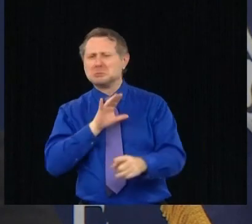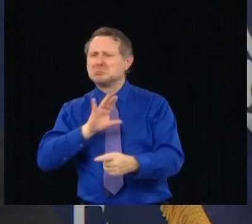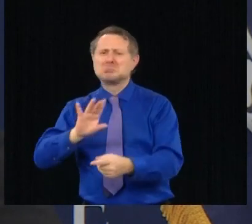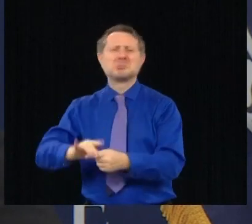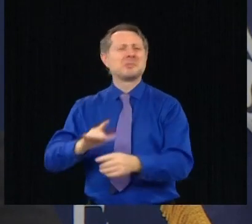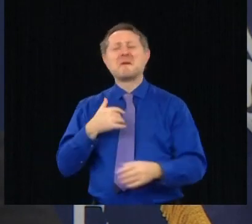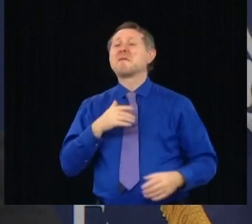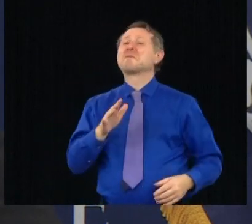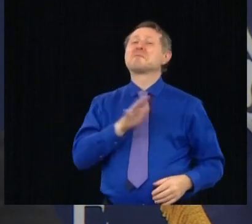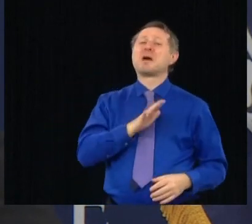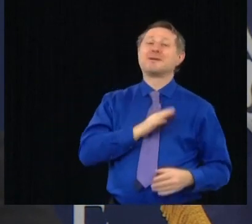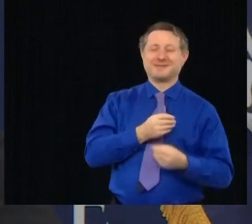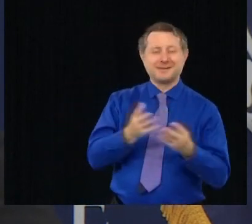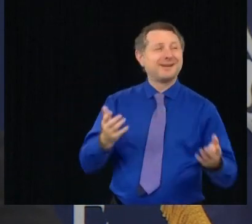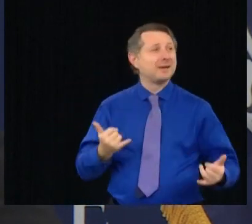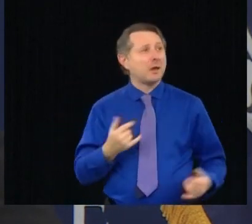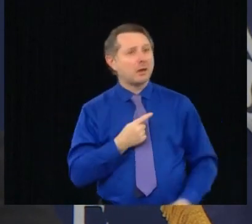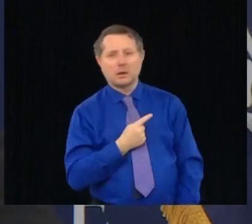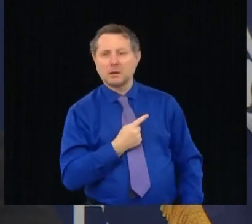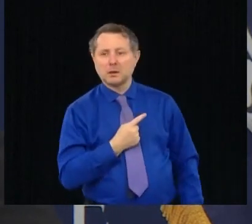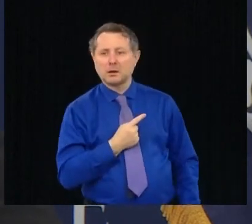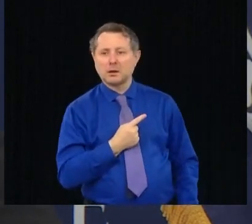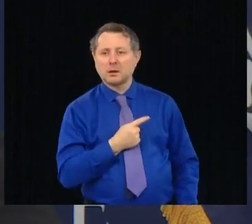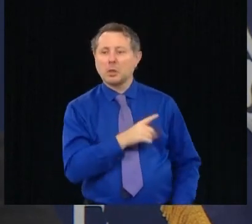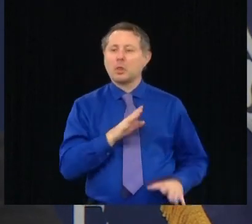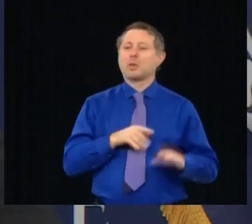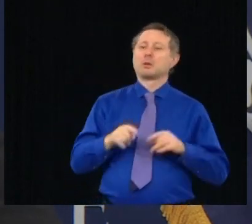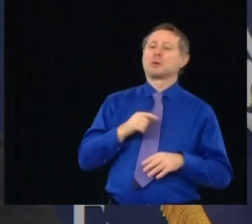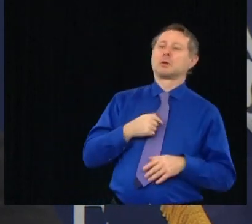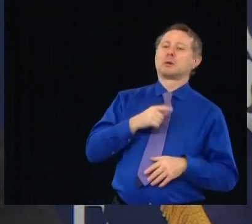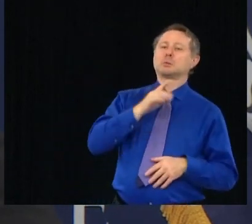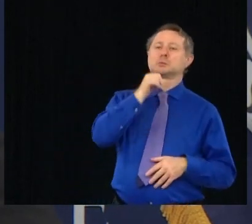THAT'S WHAT THEY TOLD ME AND